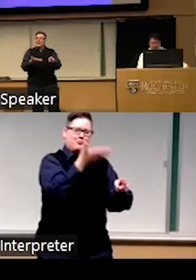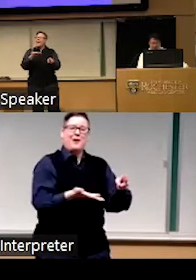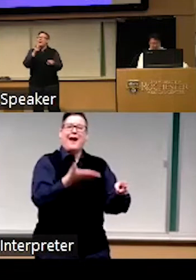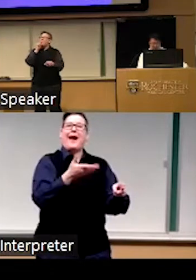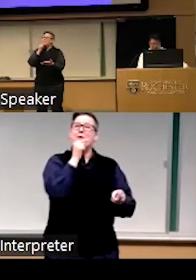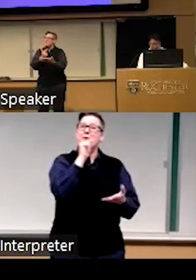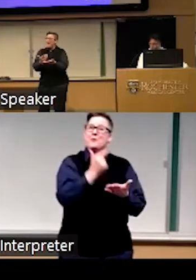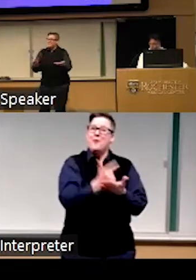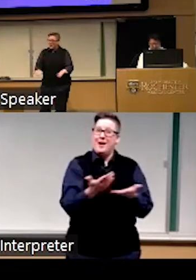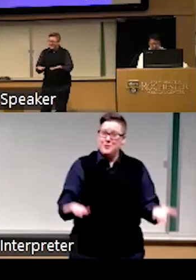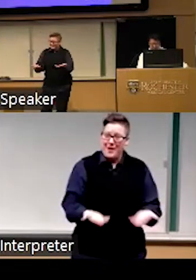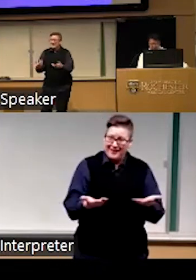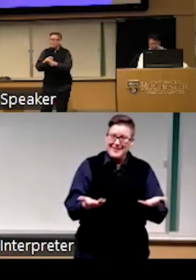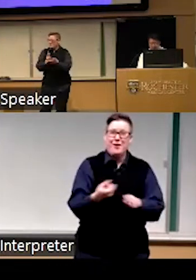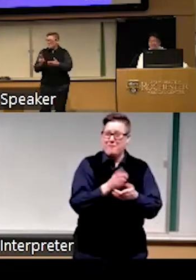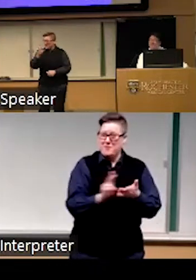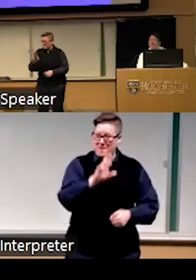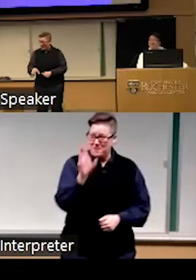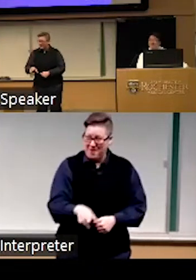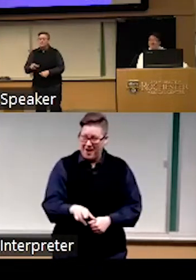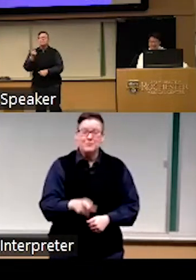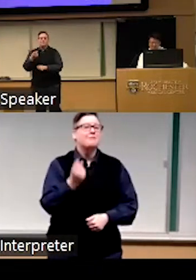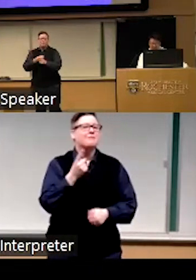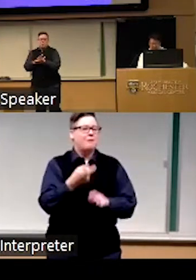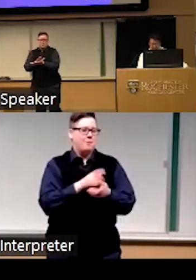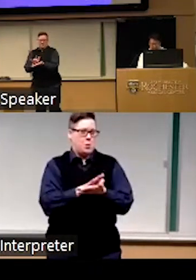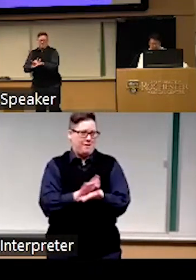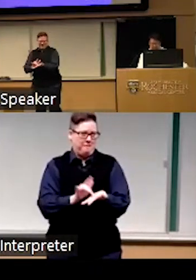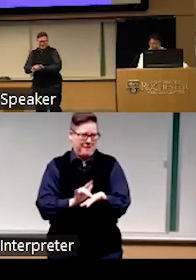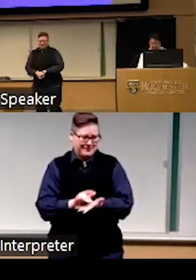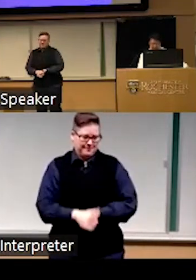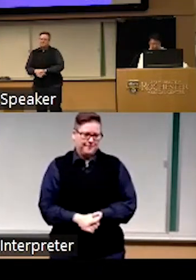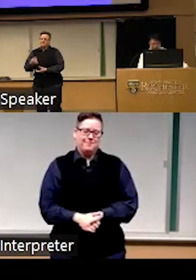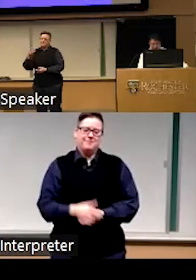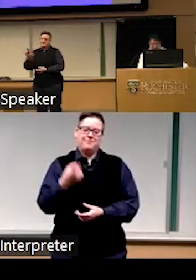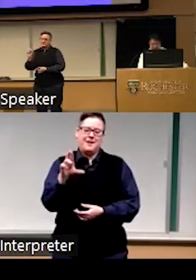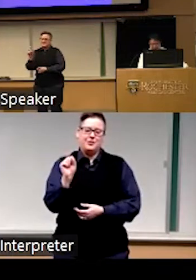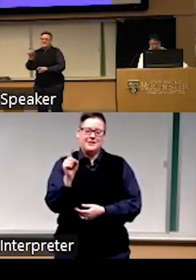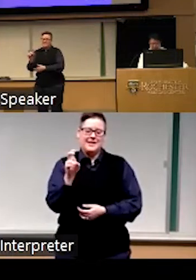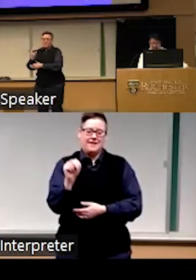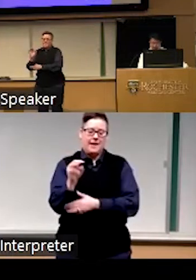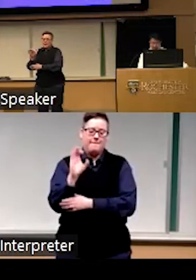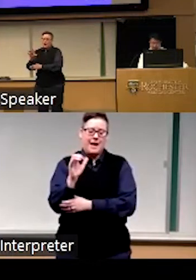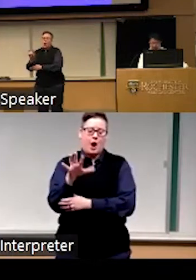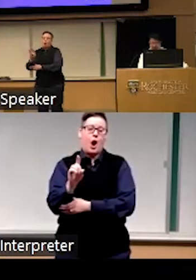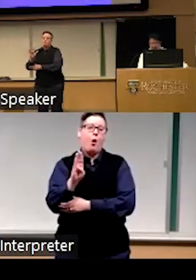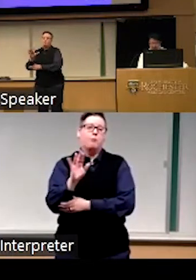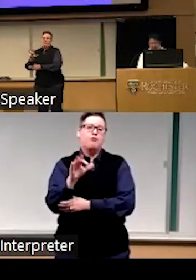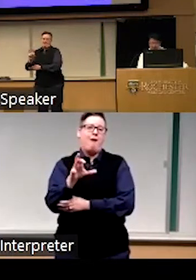universal Rochester a school of medicine Dr Steven McLeod Brian is a clinical associate